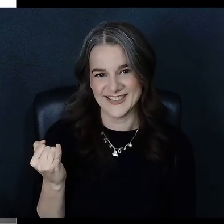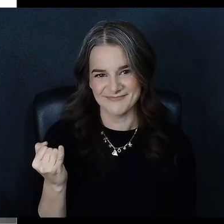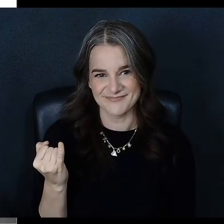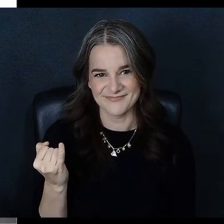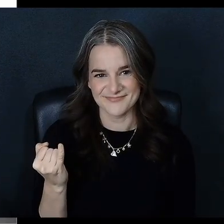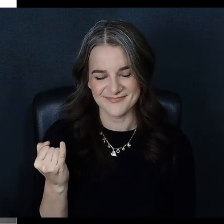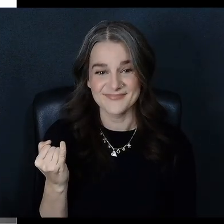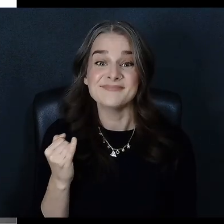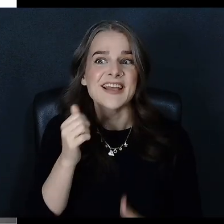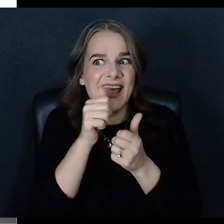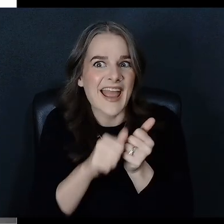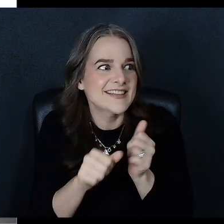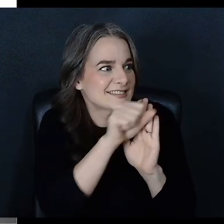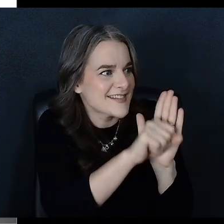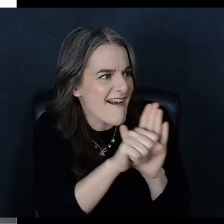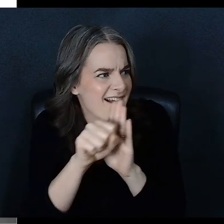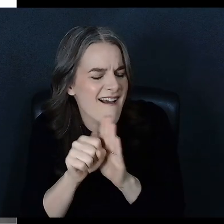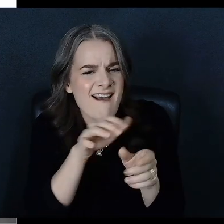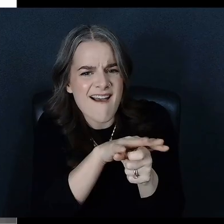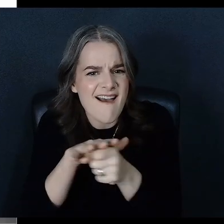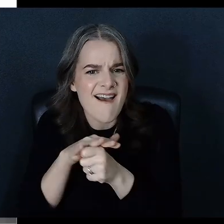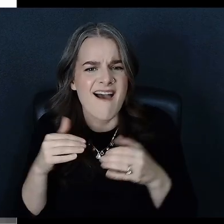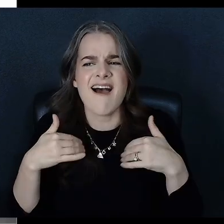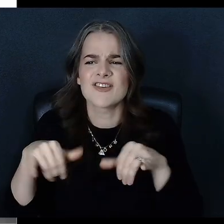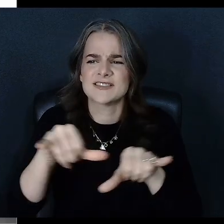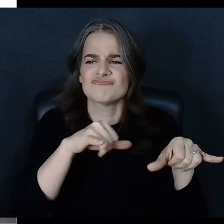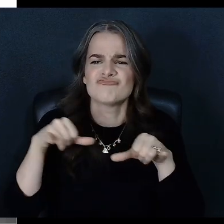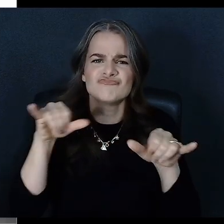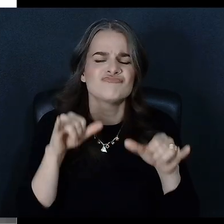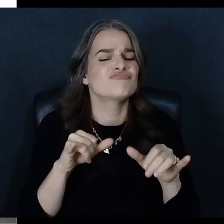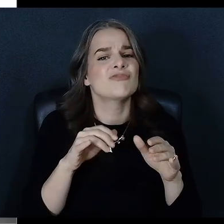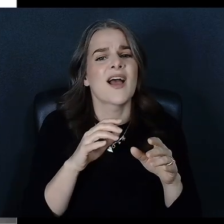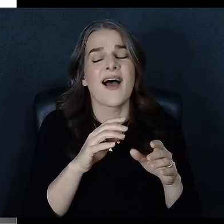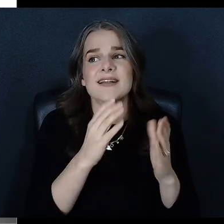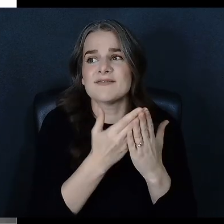such as having device lending libraries or DME utilization programs.